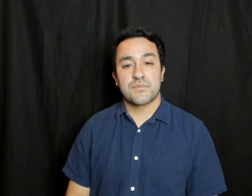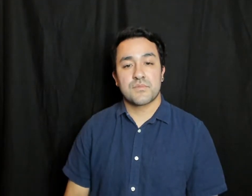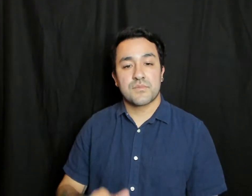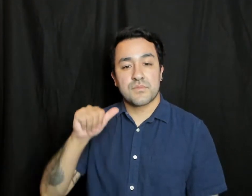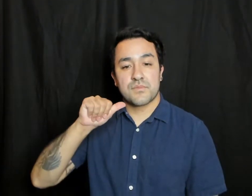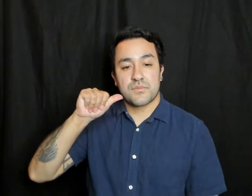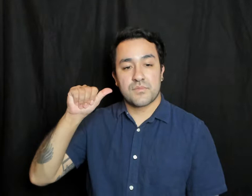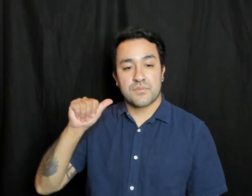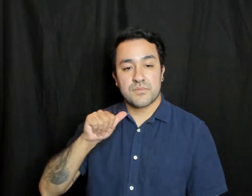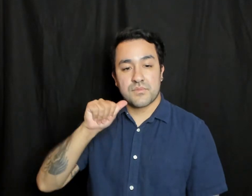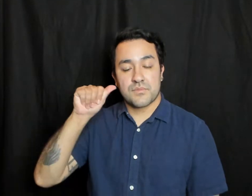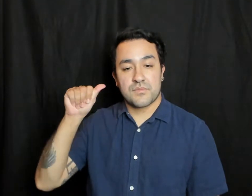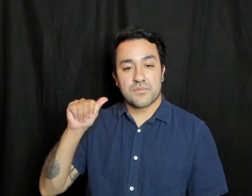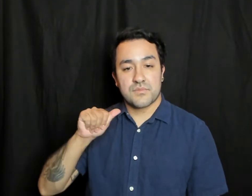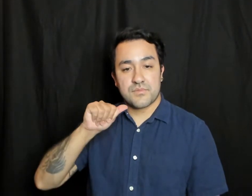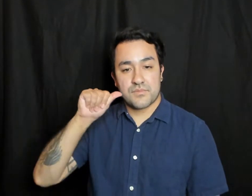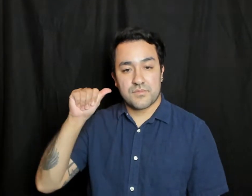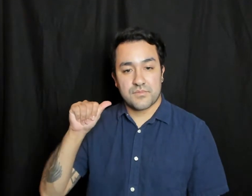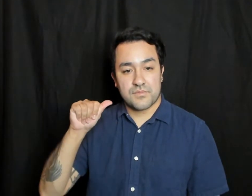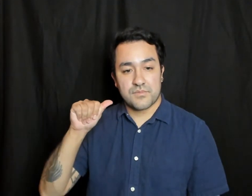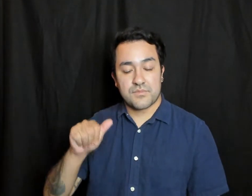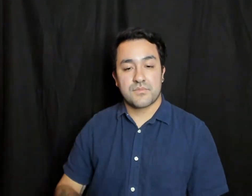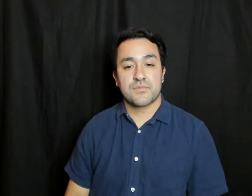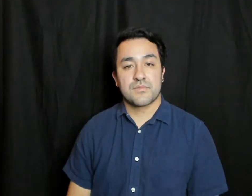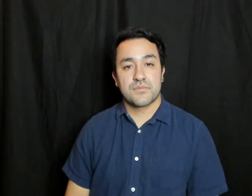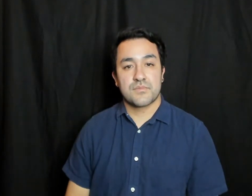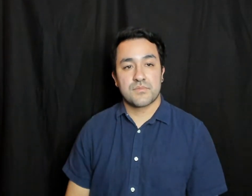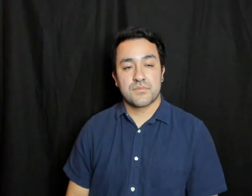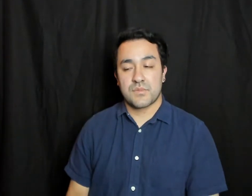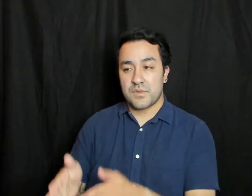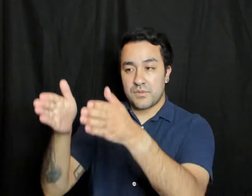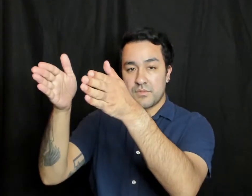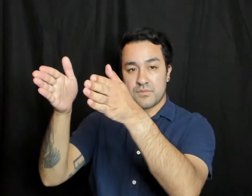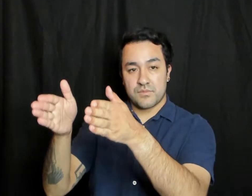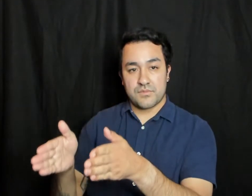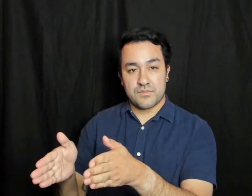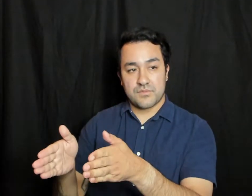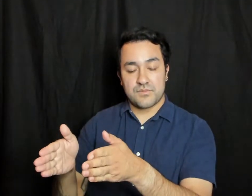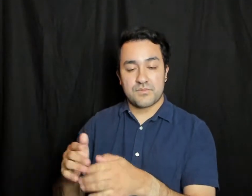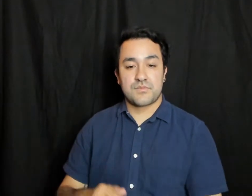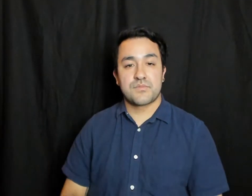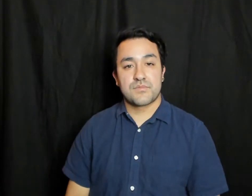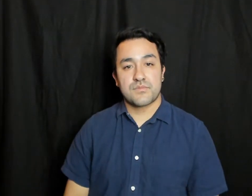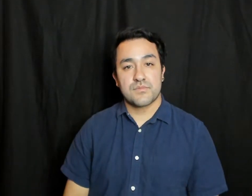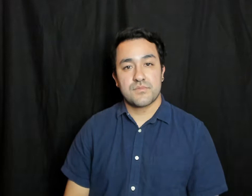AUNT PERSON